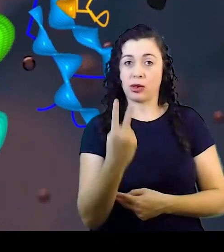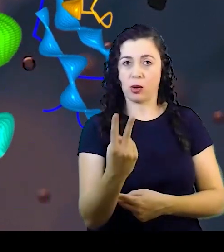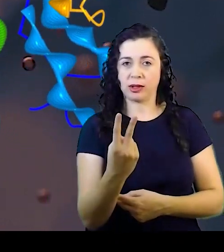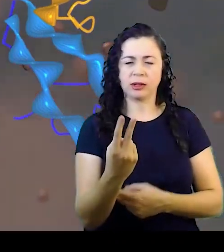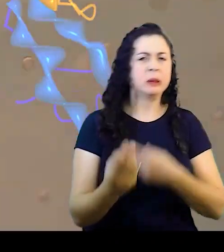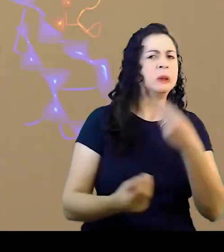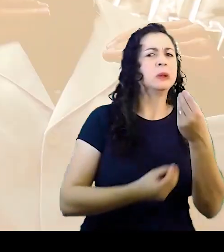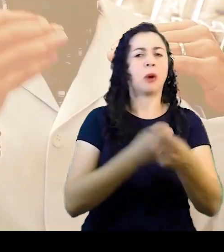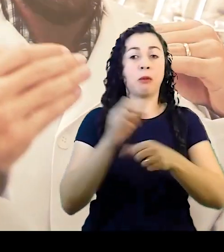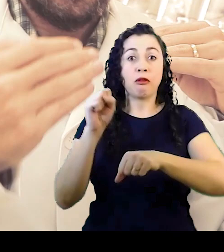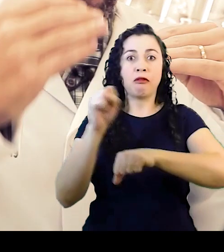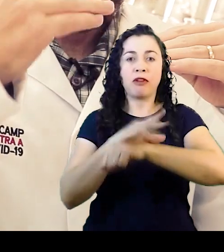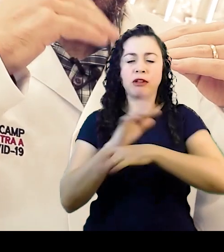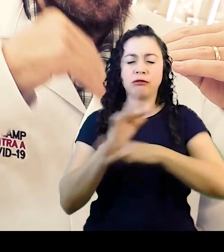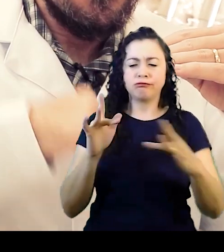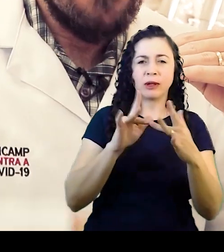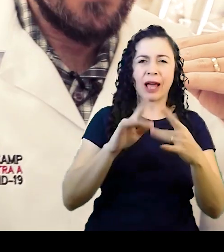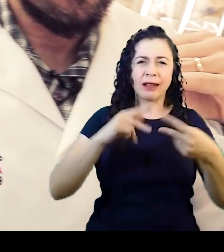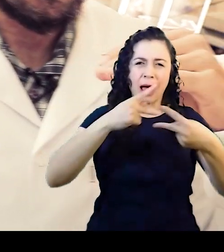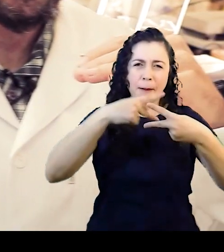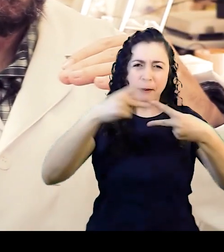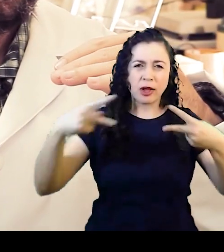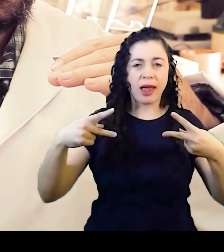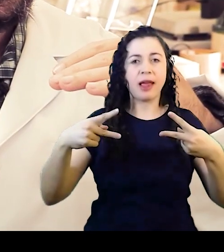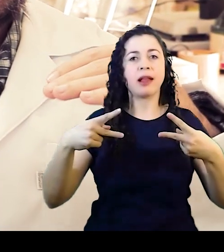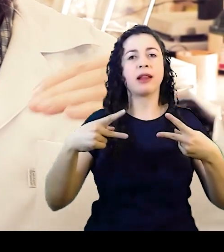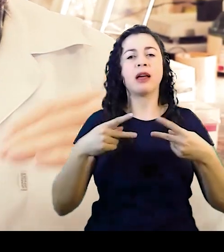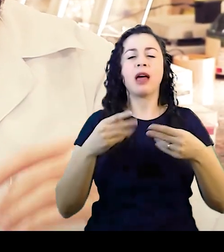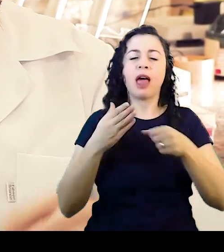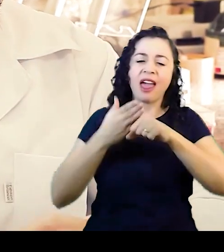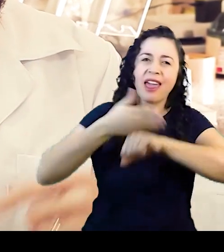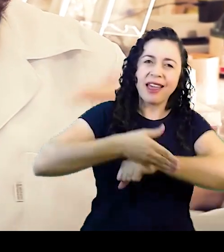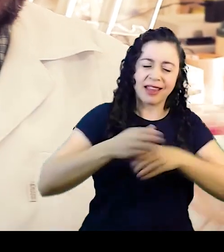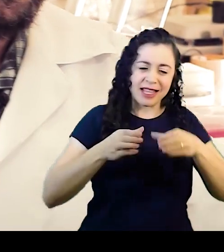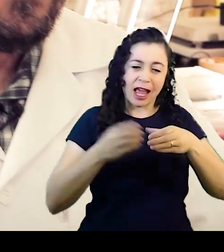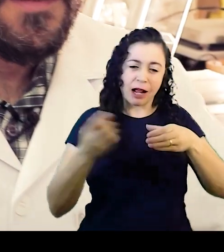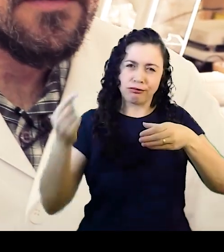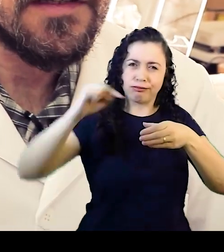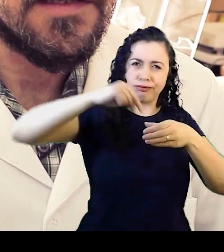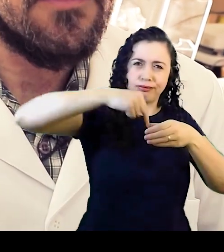and this interaction allows the virus to enter and replicate within the cell.